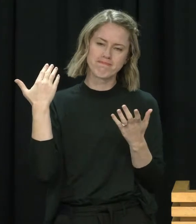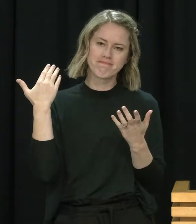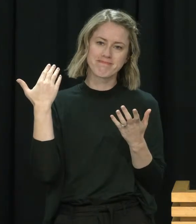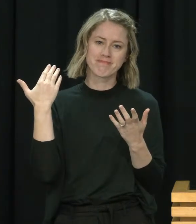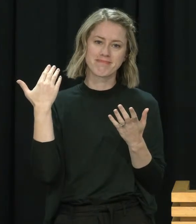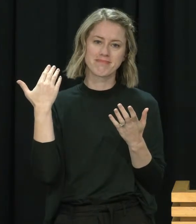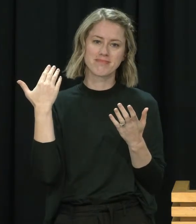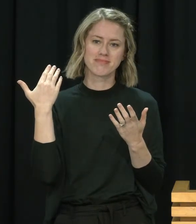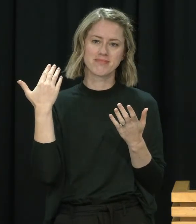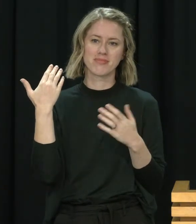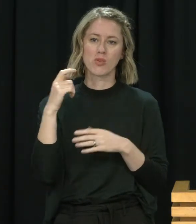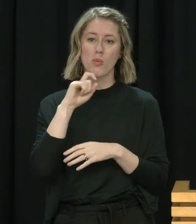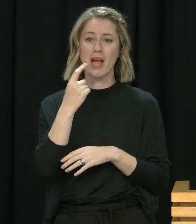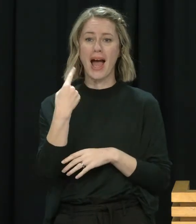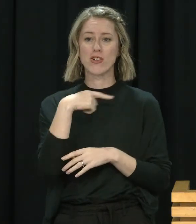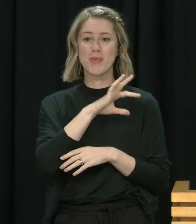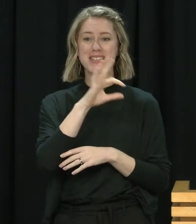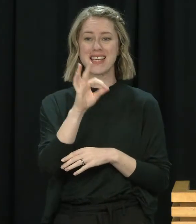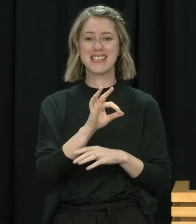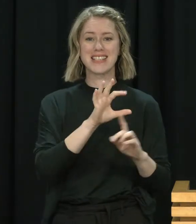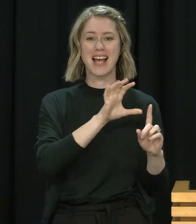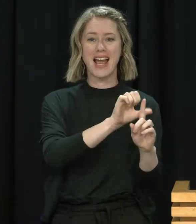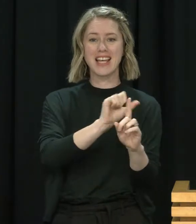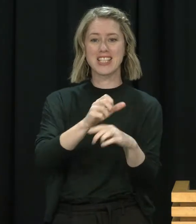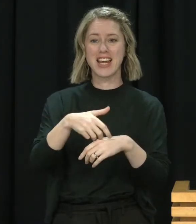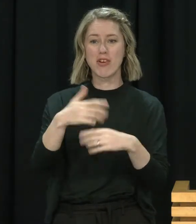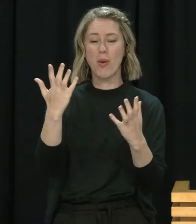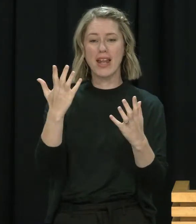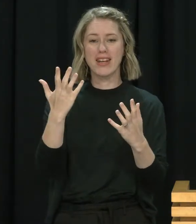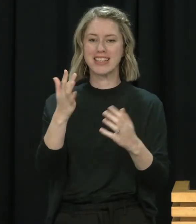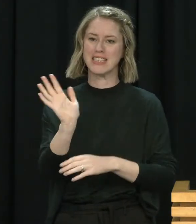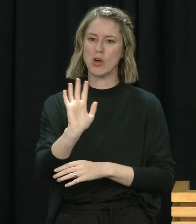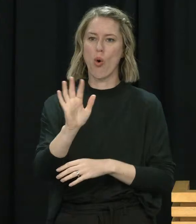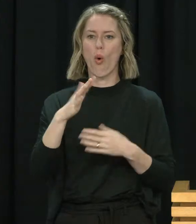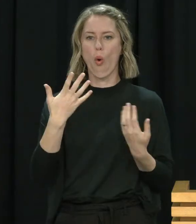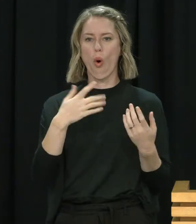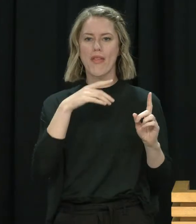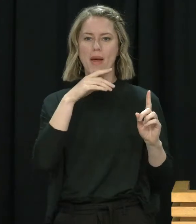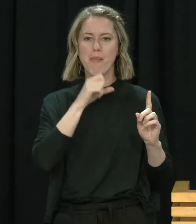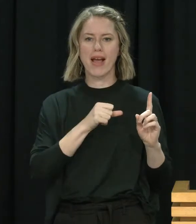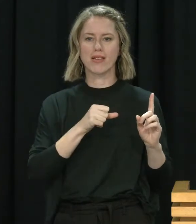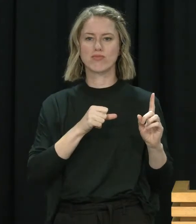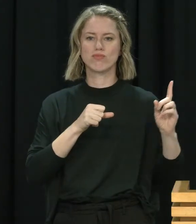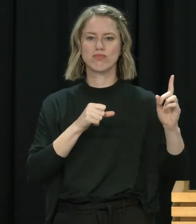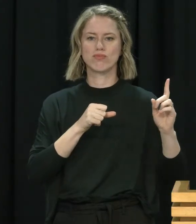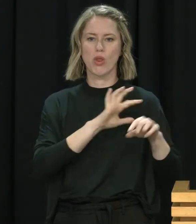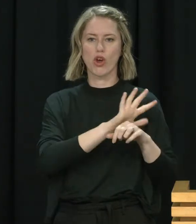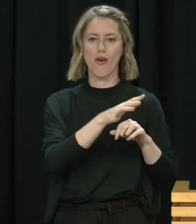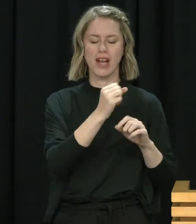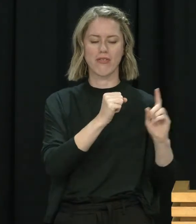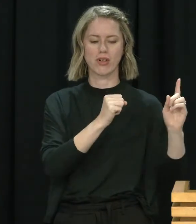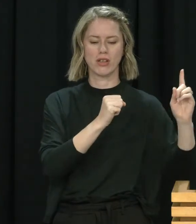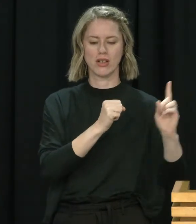identifier people who needed to be captured. As I indicated before, we'll never, ever be